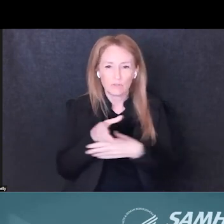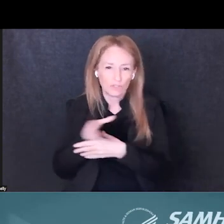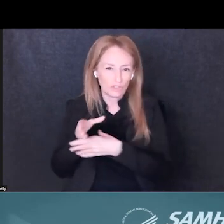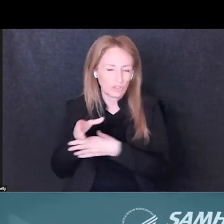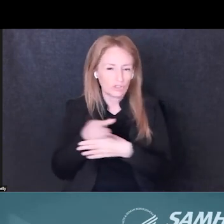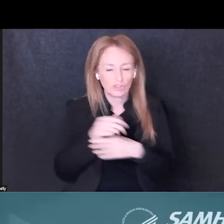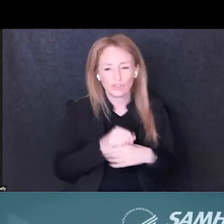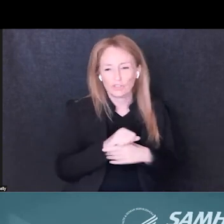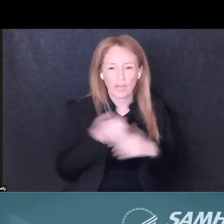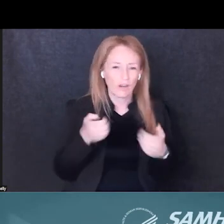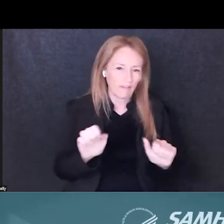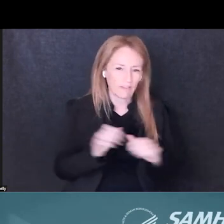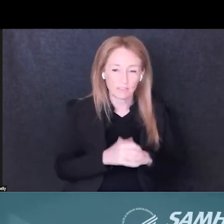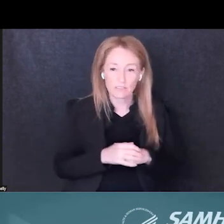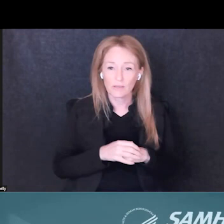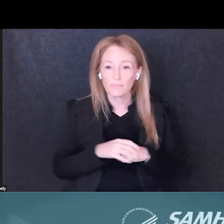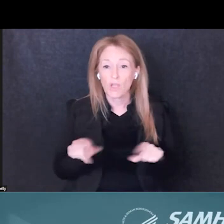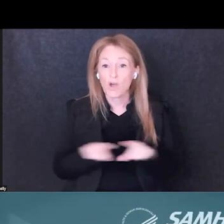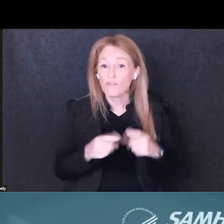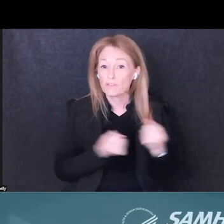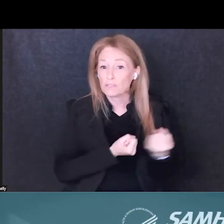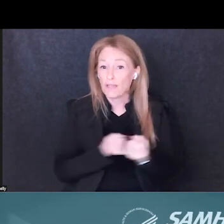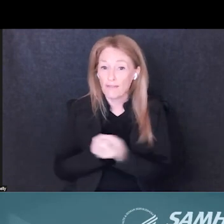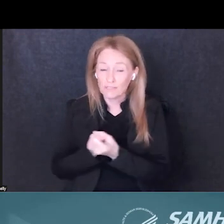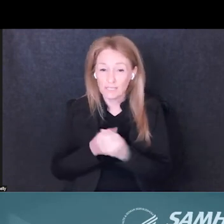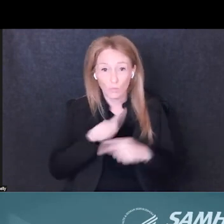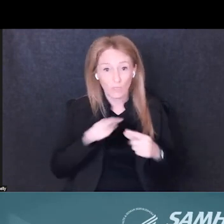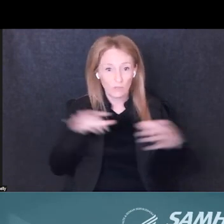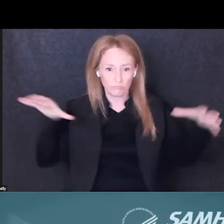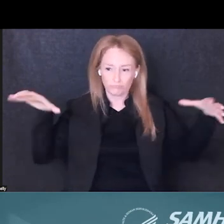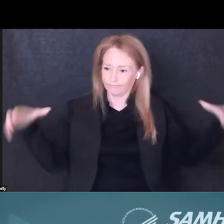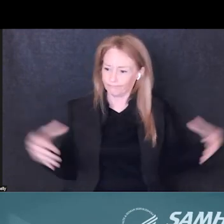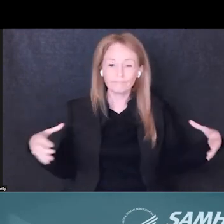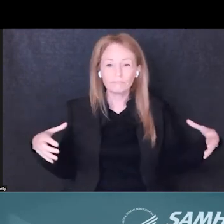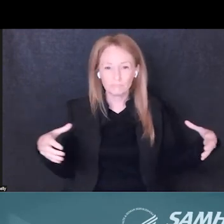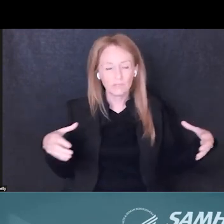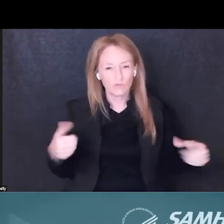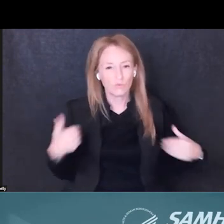WHEN YOU REGIONALIZE, YOU HAVE THE POWER TO ADVOCATE.